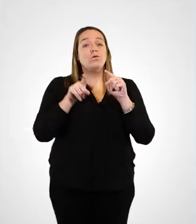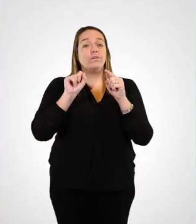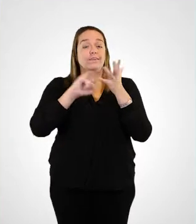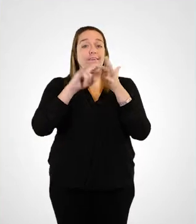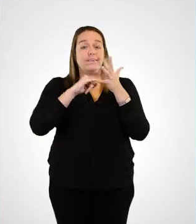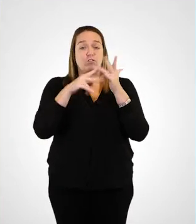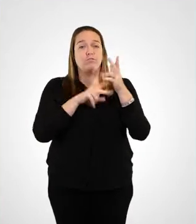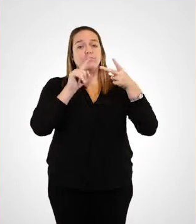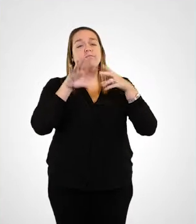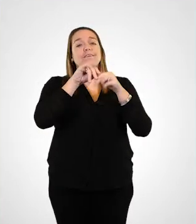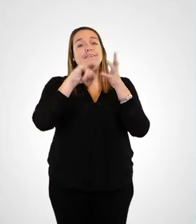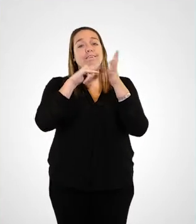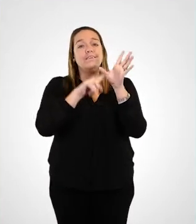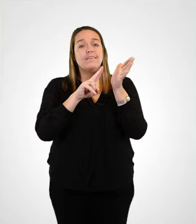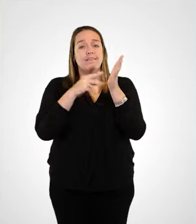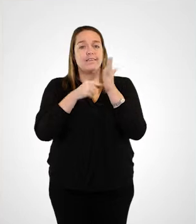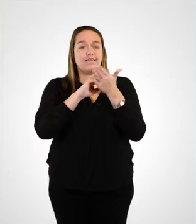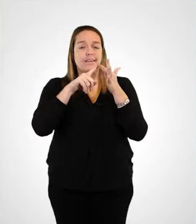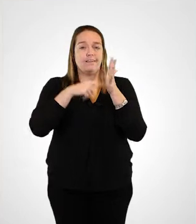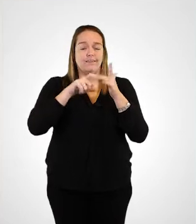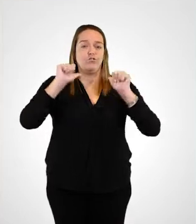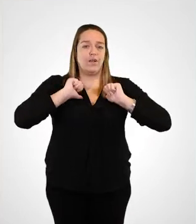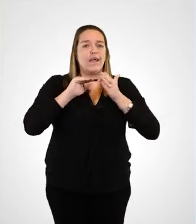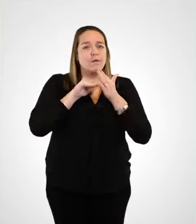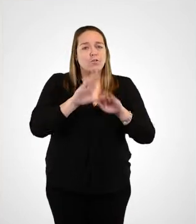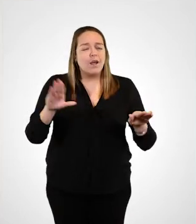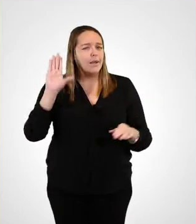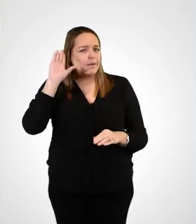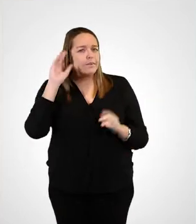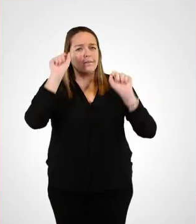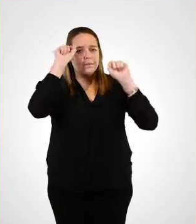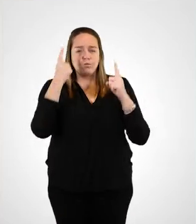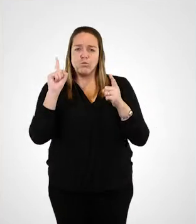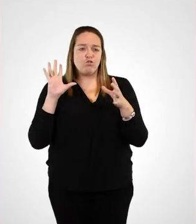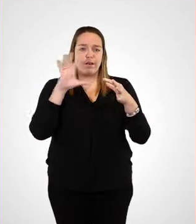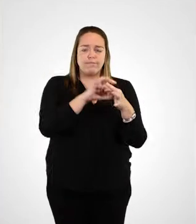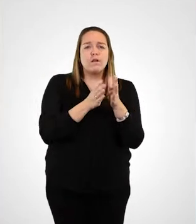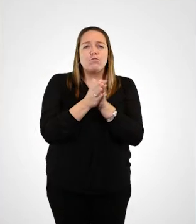Most of the session would be spent on synthetic training activities helping the child listen to and identify